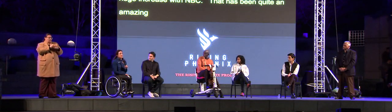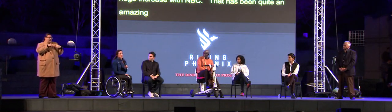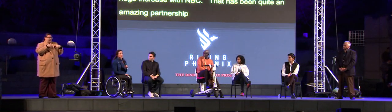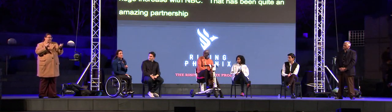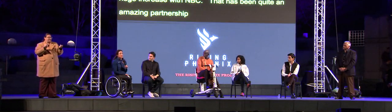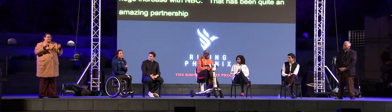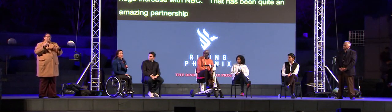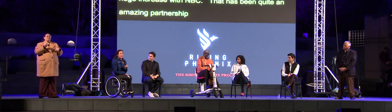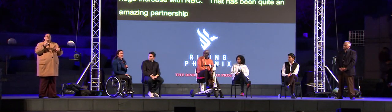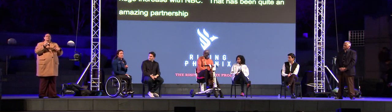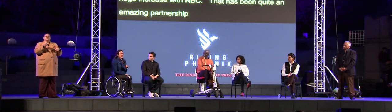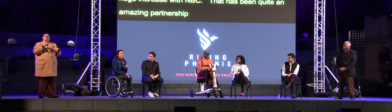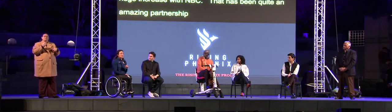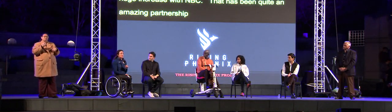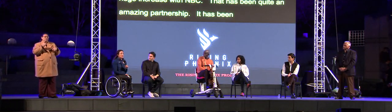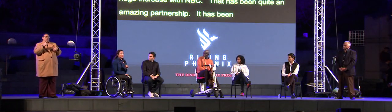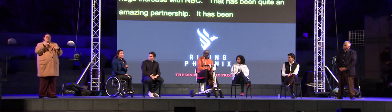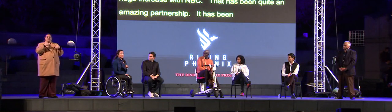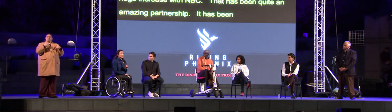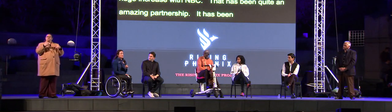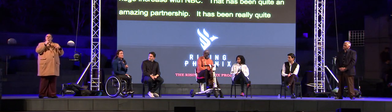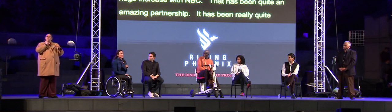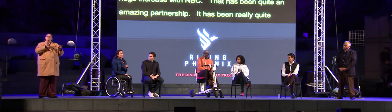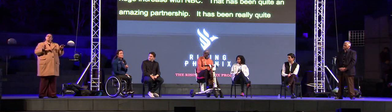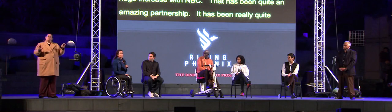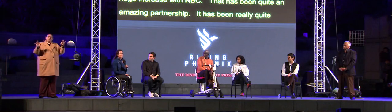It's been really quite important and just